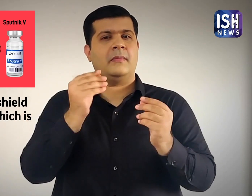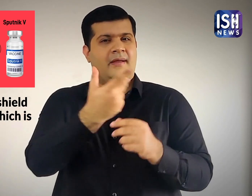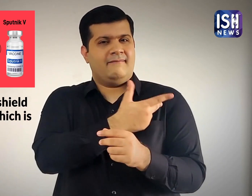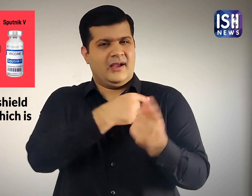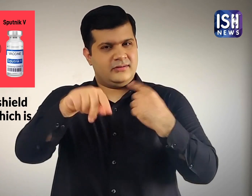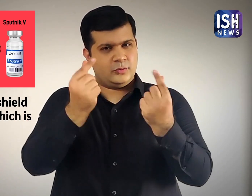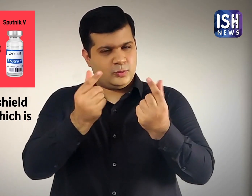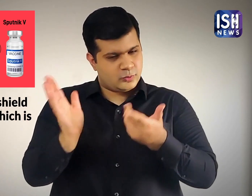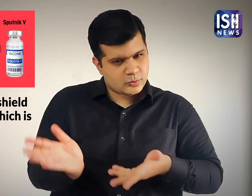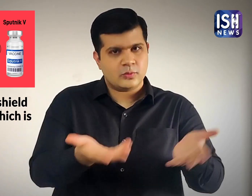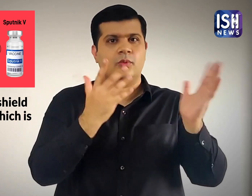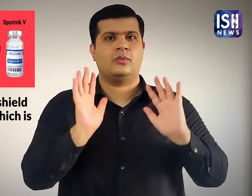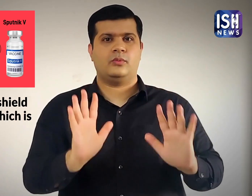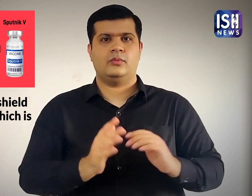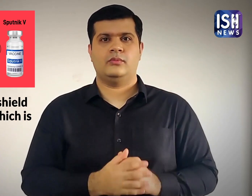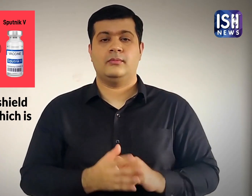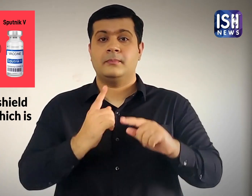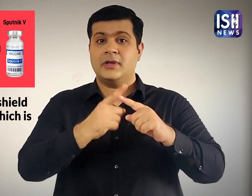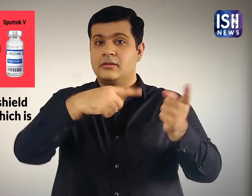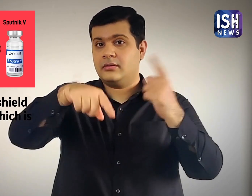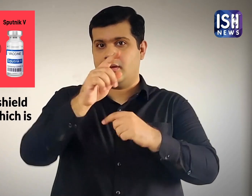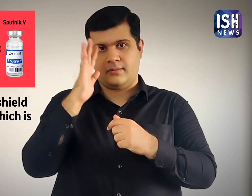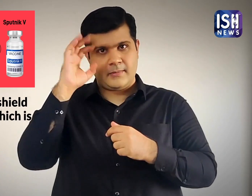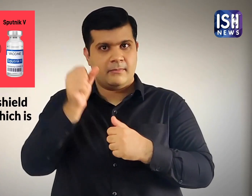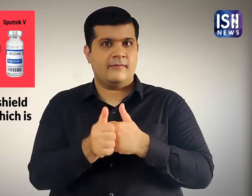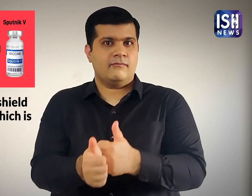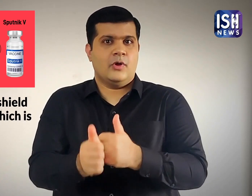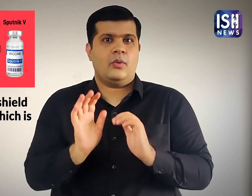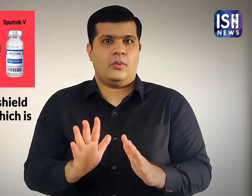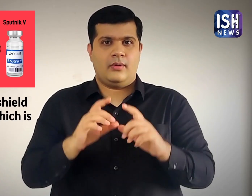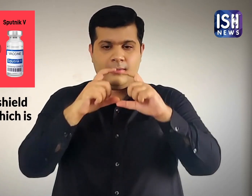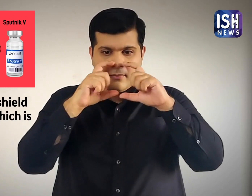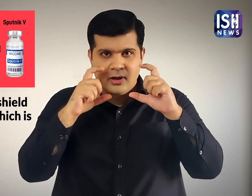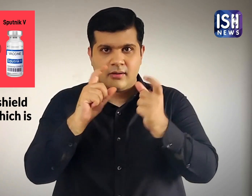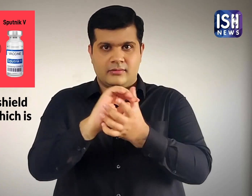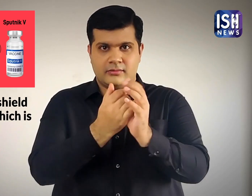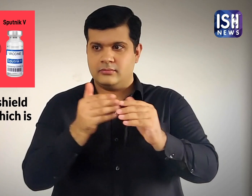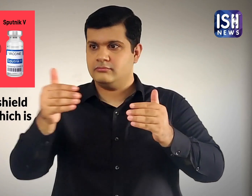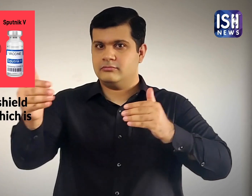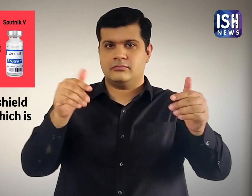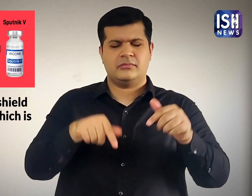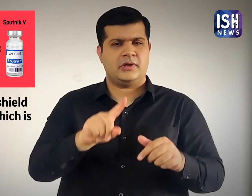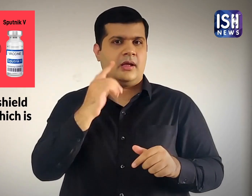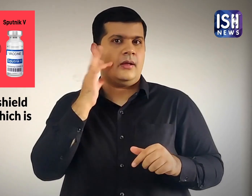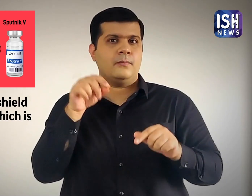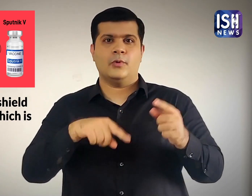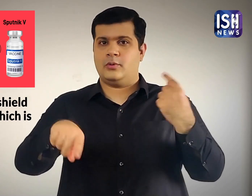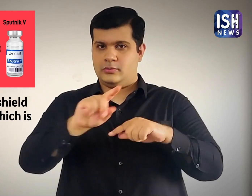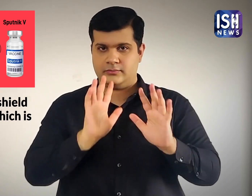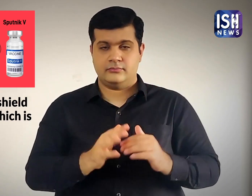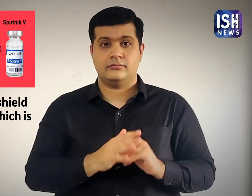Hence, vaccination is recommended. Following COVID appropriate behaviour is the need of the hour.